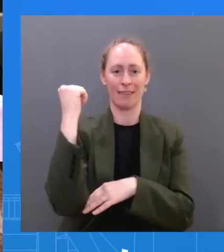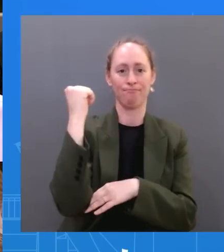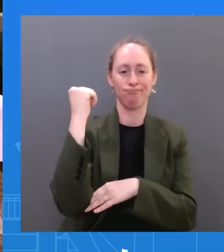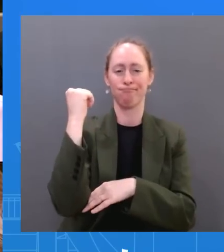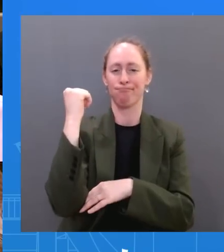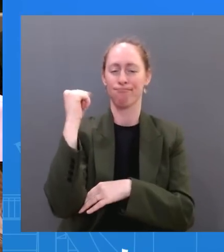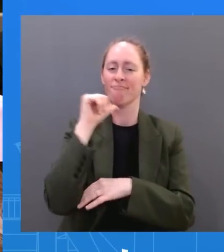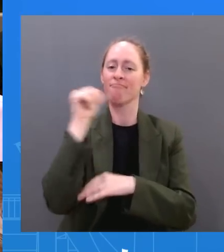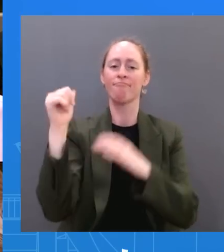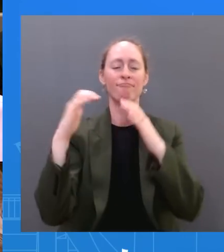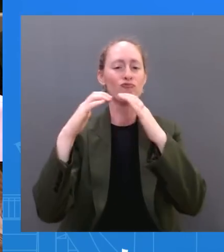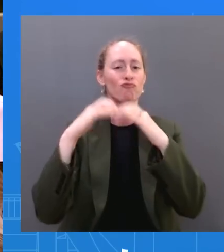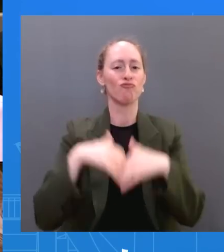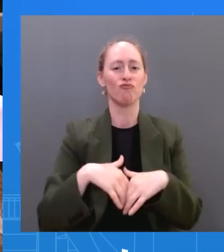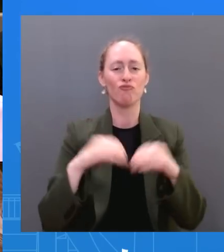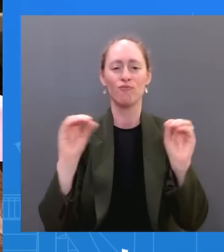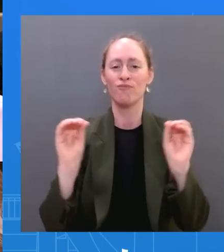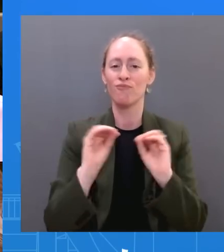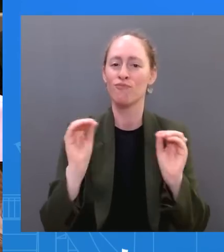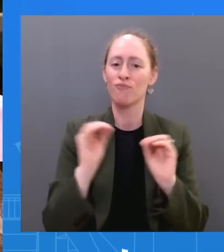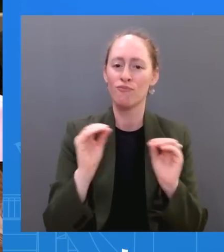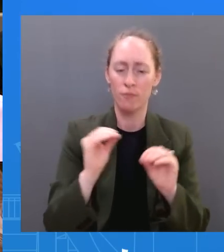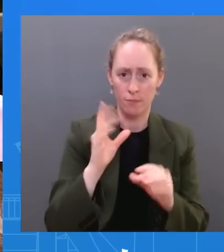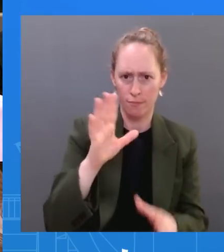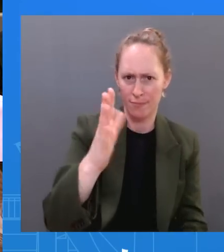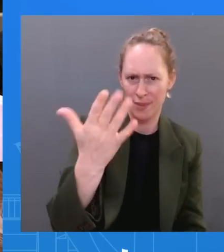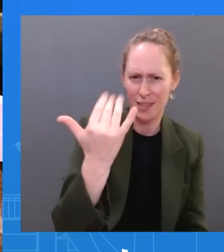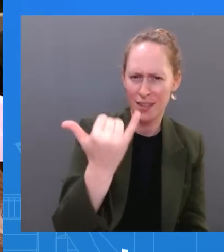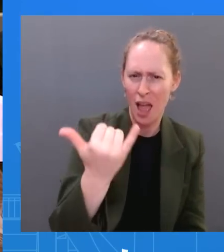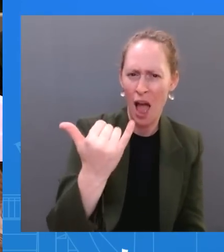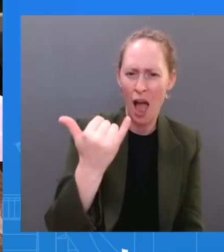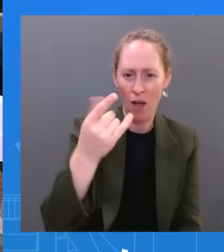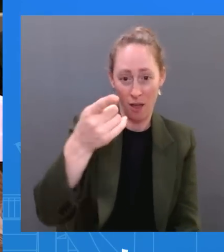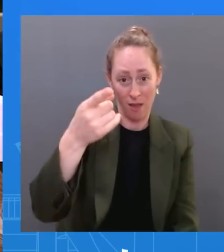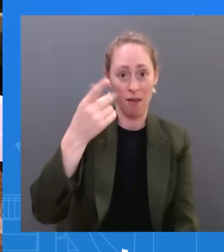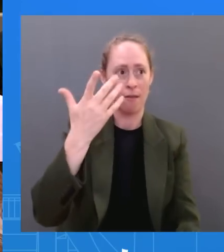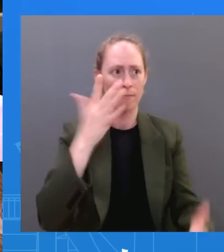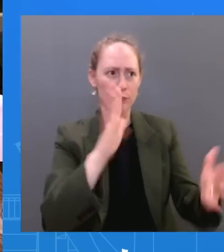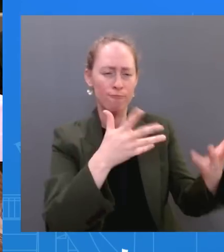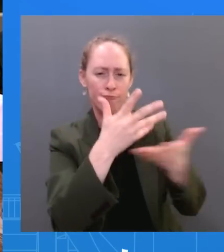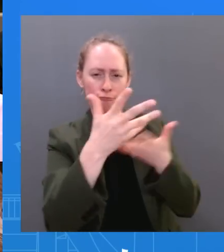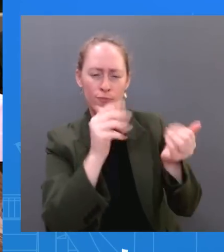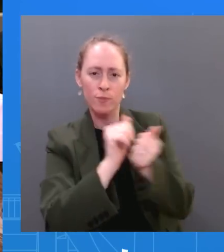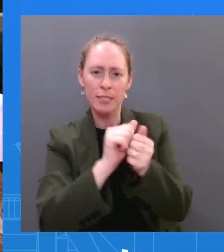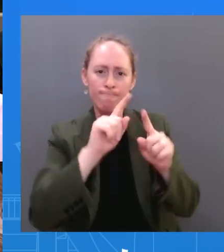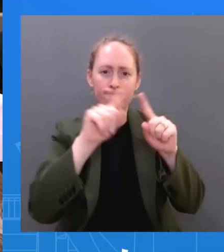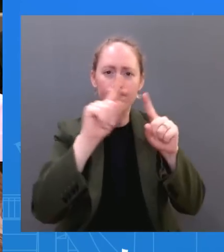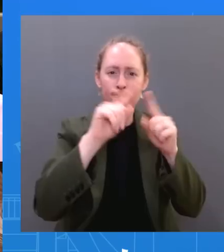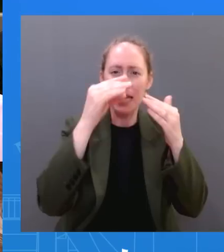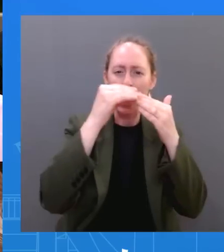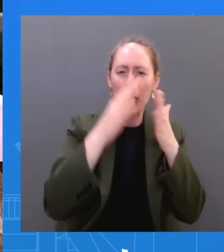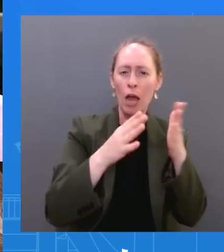is for both battlefield and negotiation table, if Ukrainians decide that they want to claw back